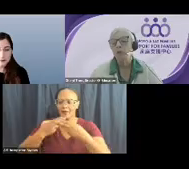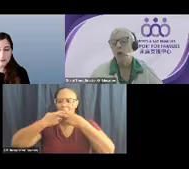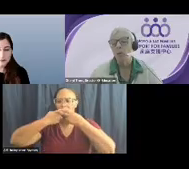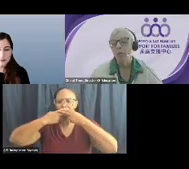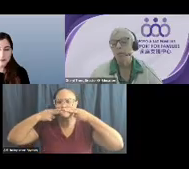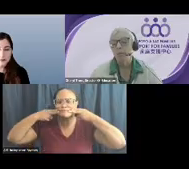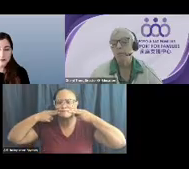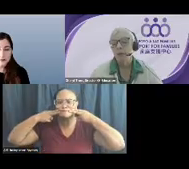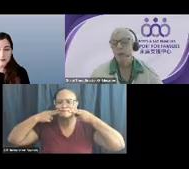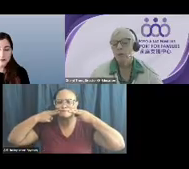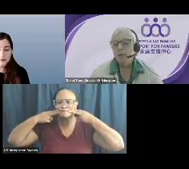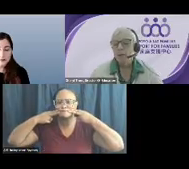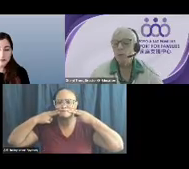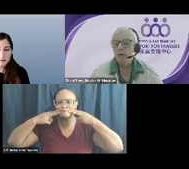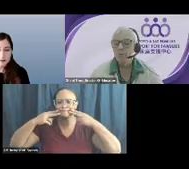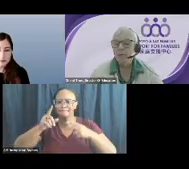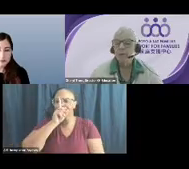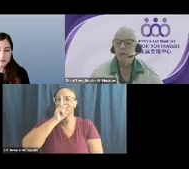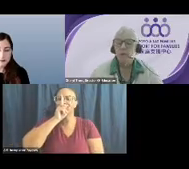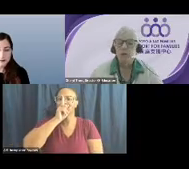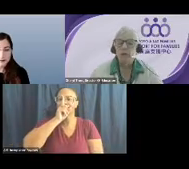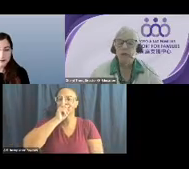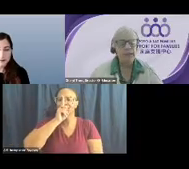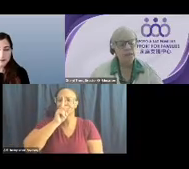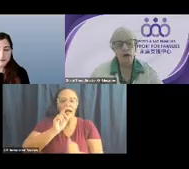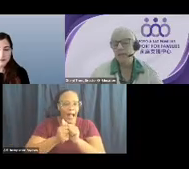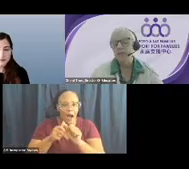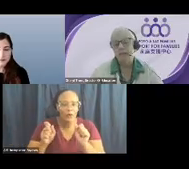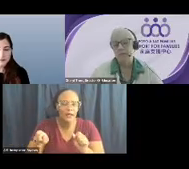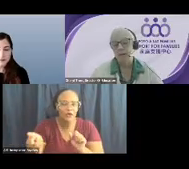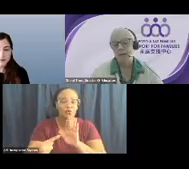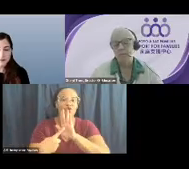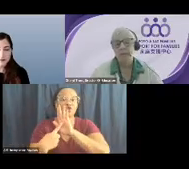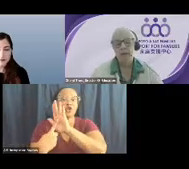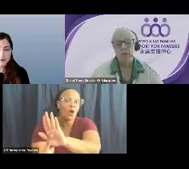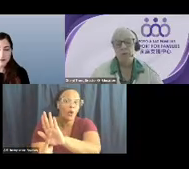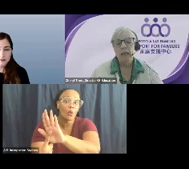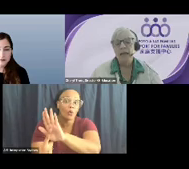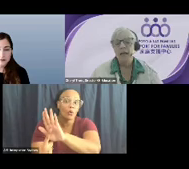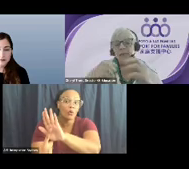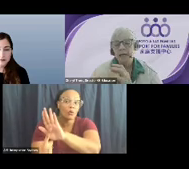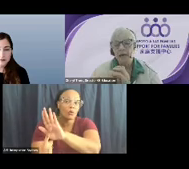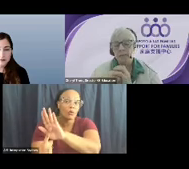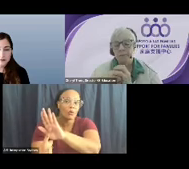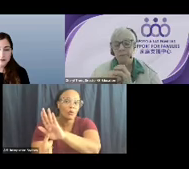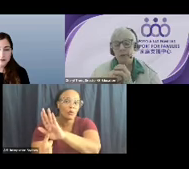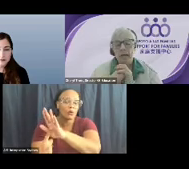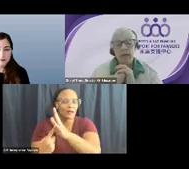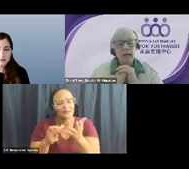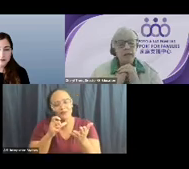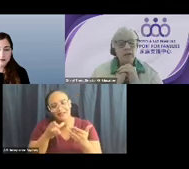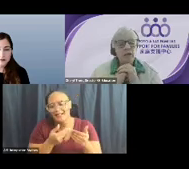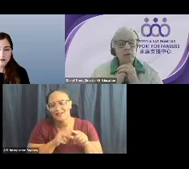what could you show? Right? We want our families to learn and it's not easy um to rely on data.